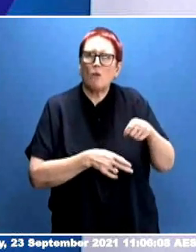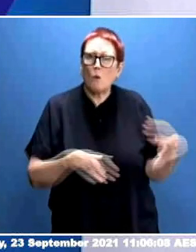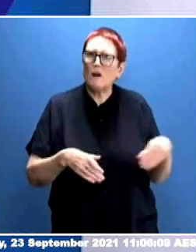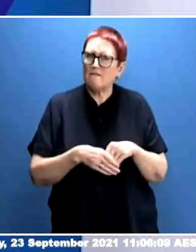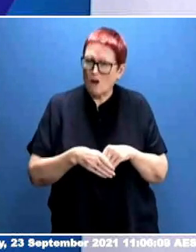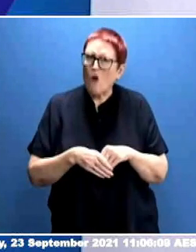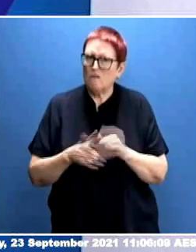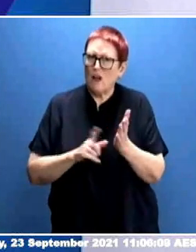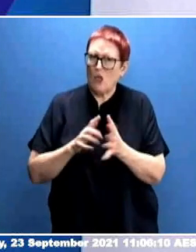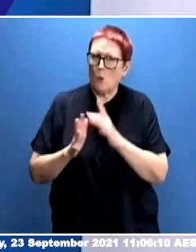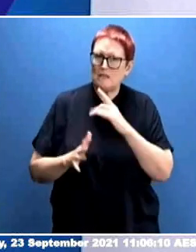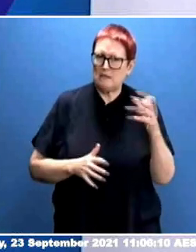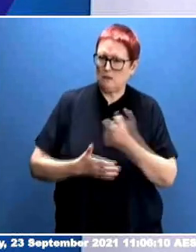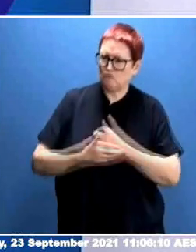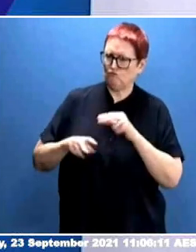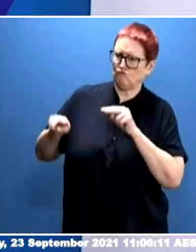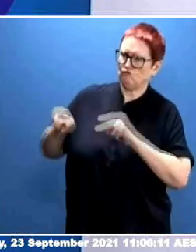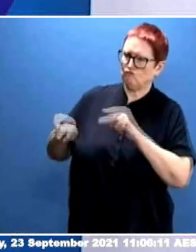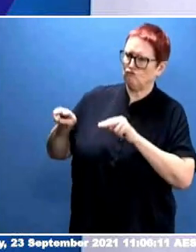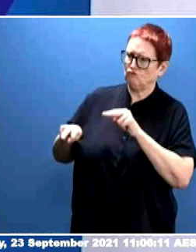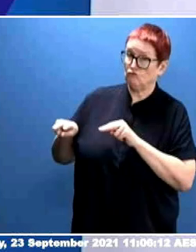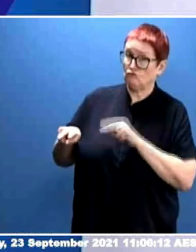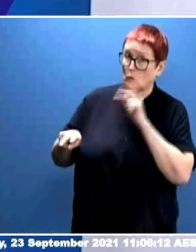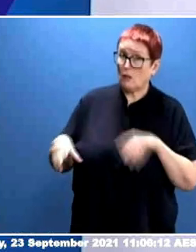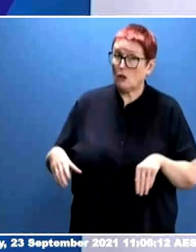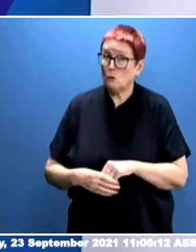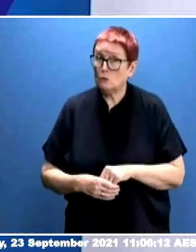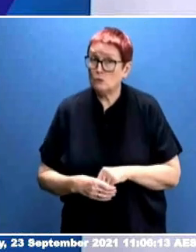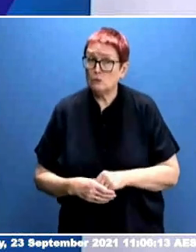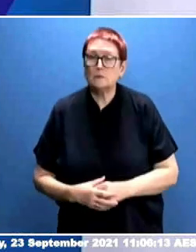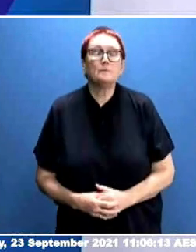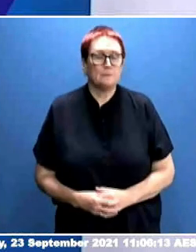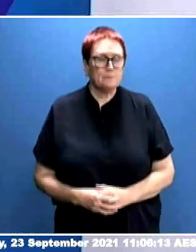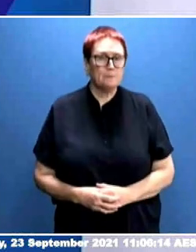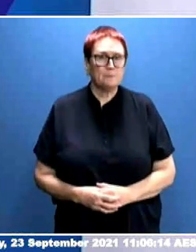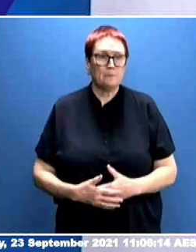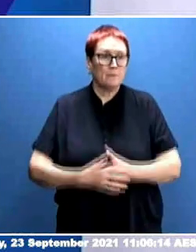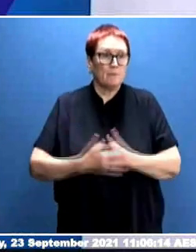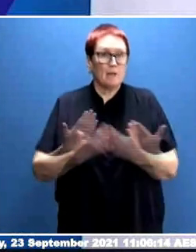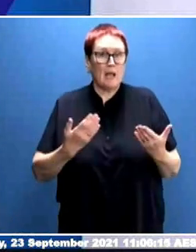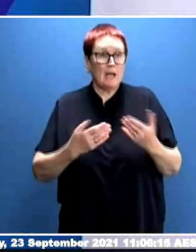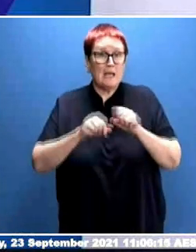into the system that you're considering? I think that any system that involves deprivation of liberty